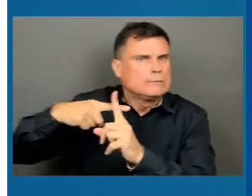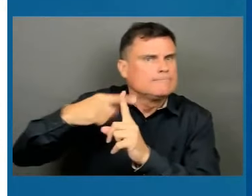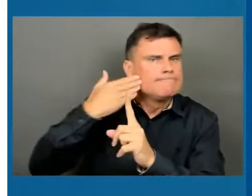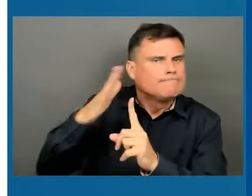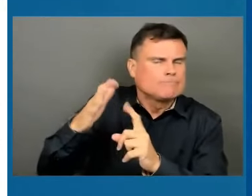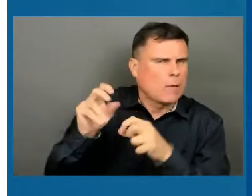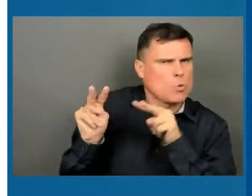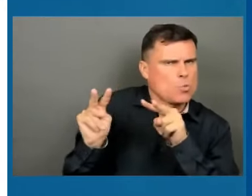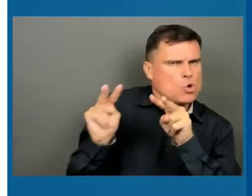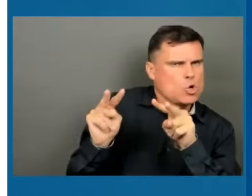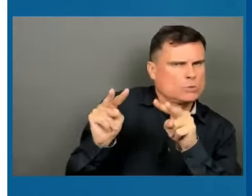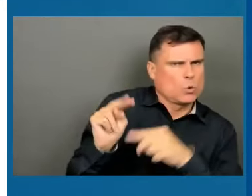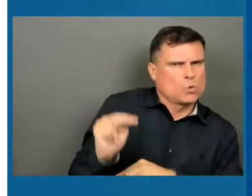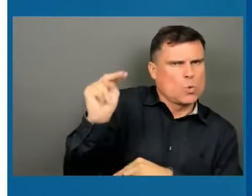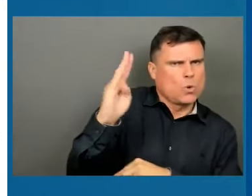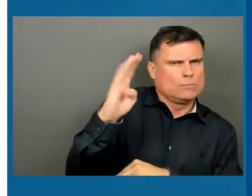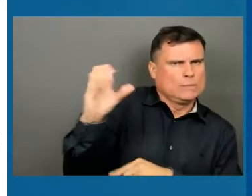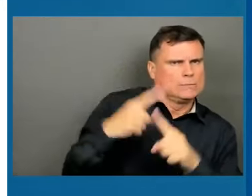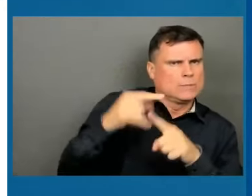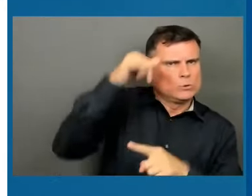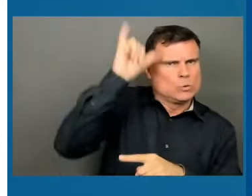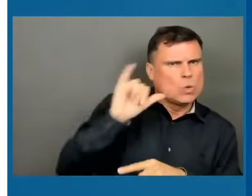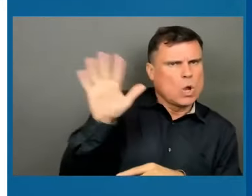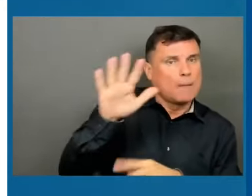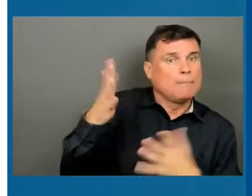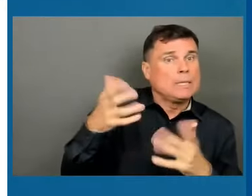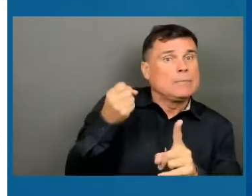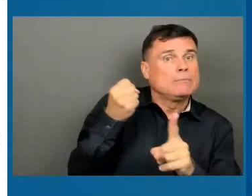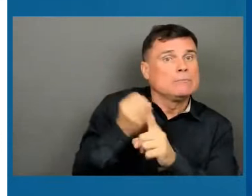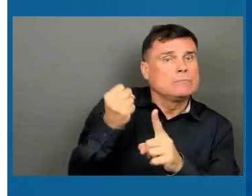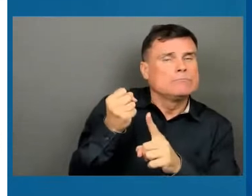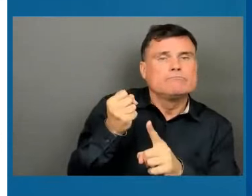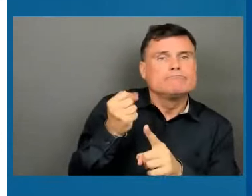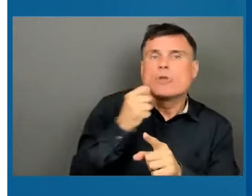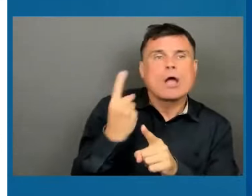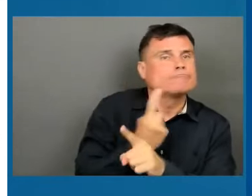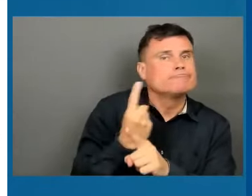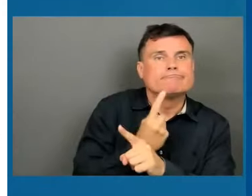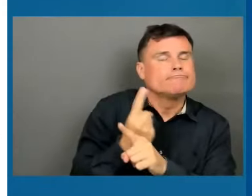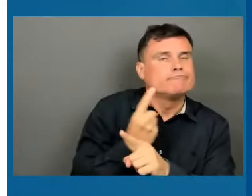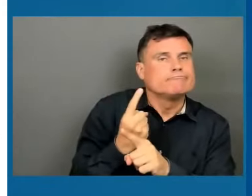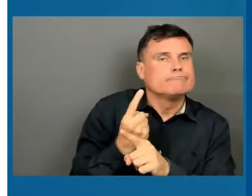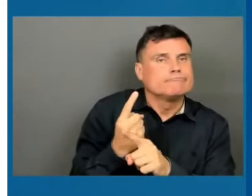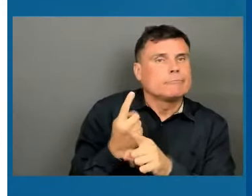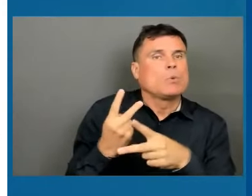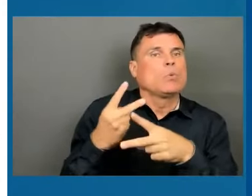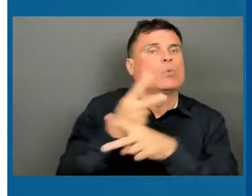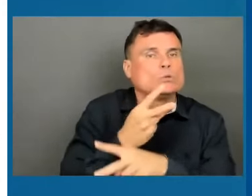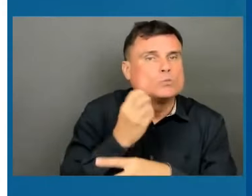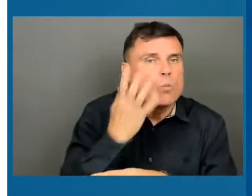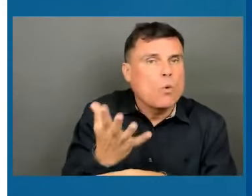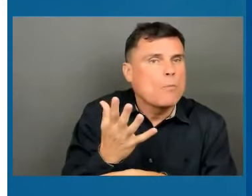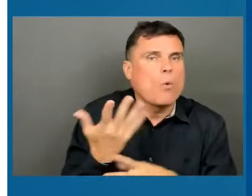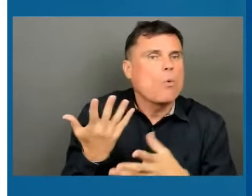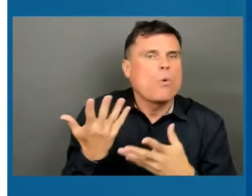So we will see potentially some warmth in the south and some